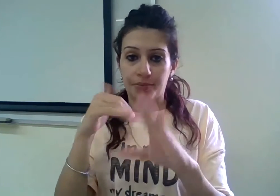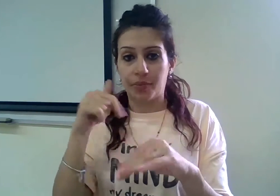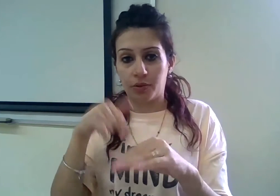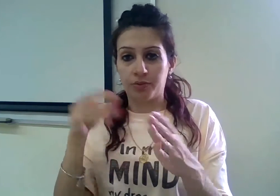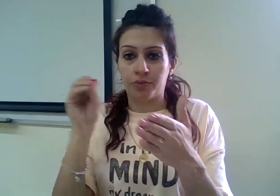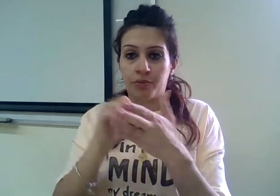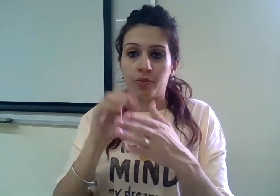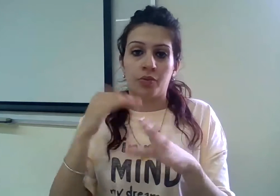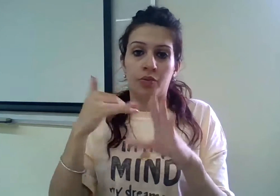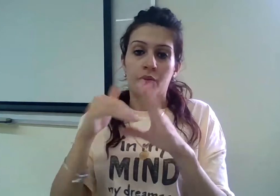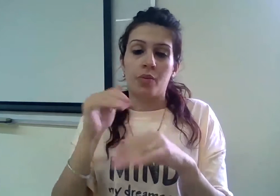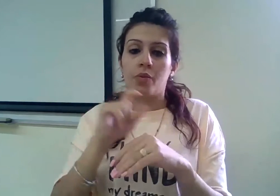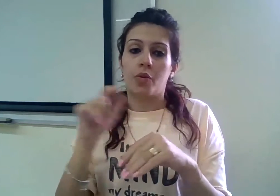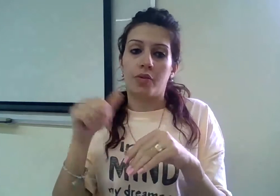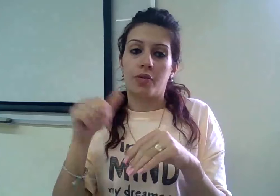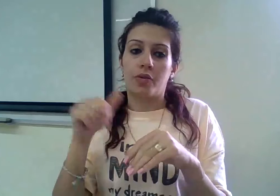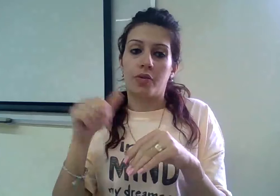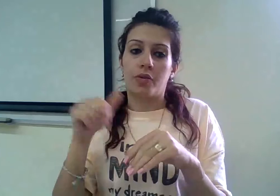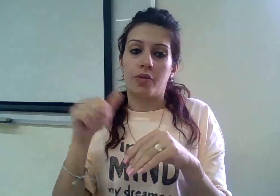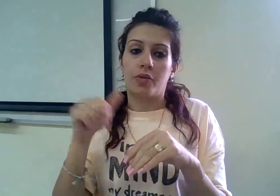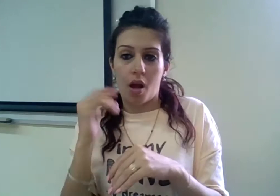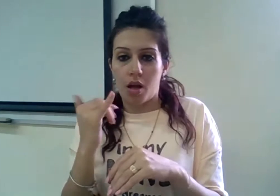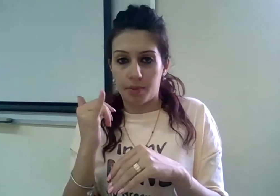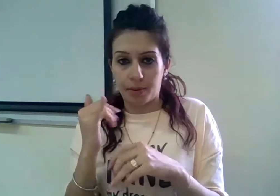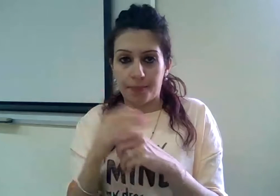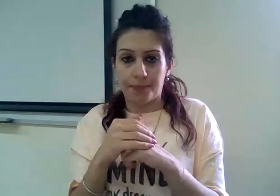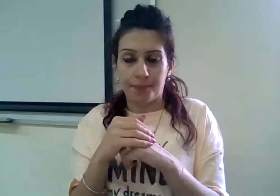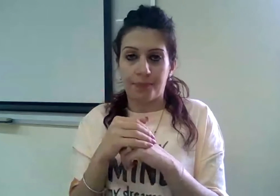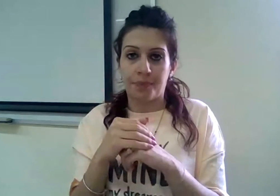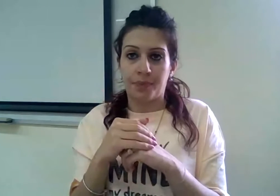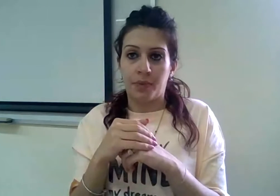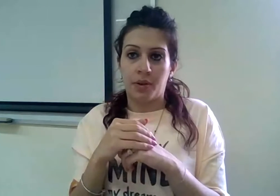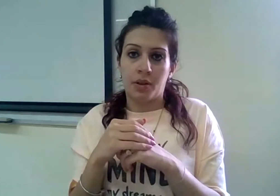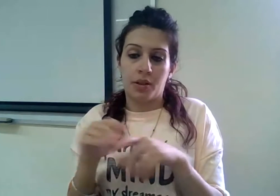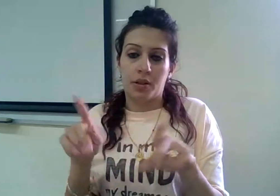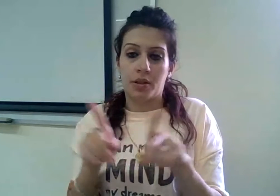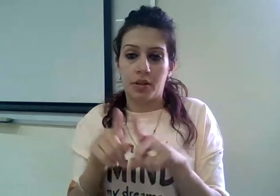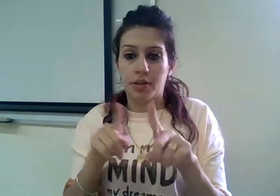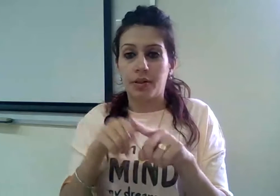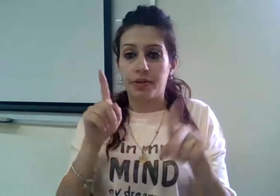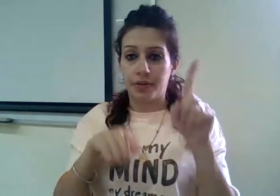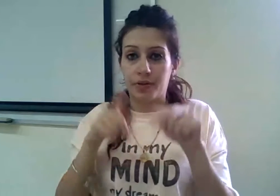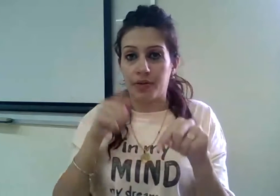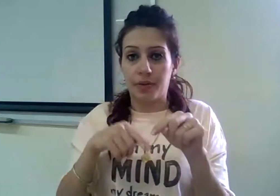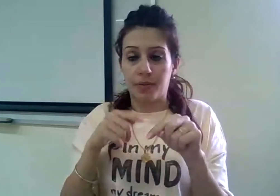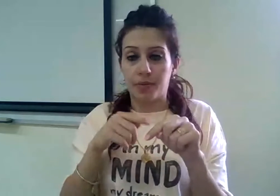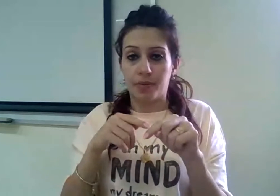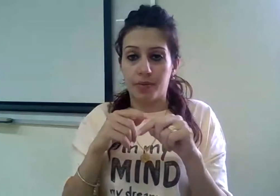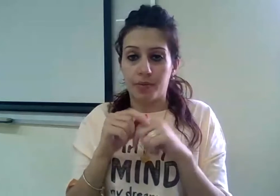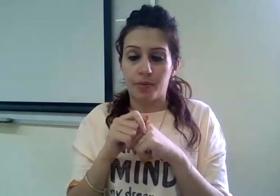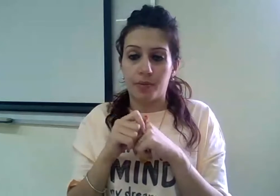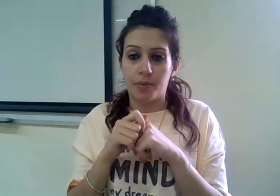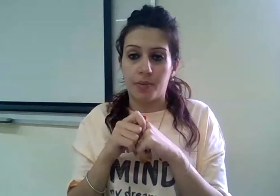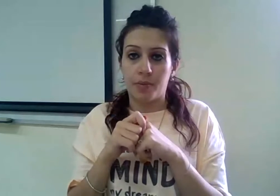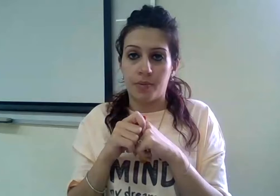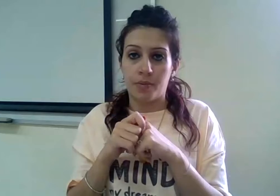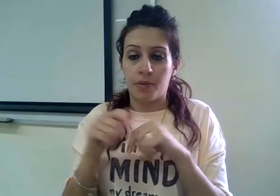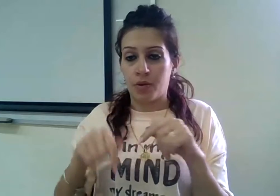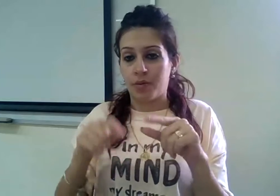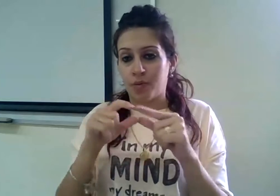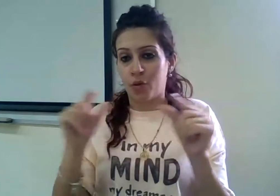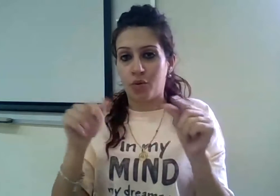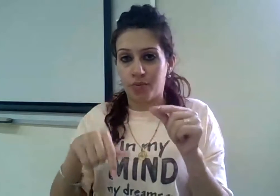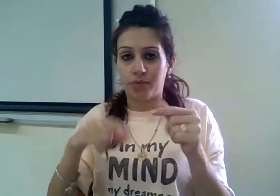And also, we will document the webinar and then later you can find it